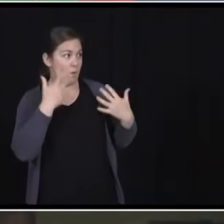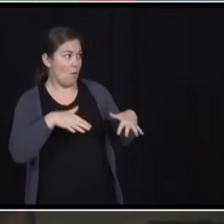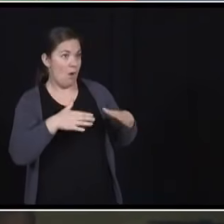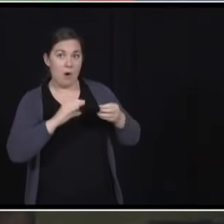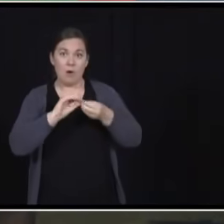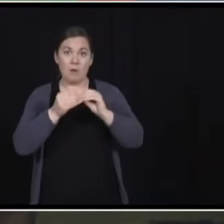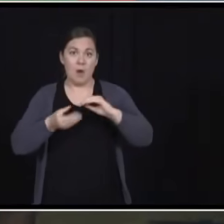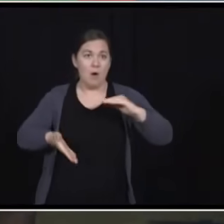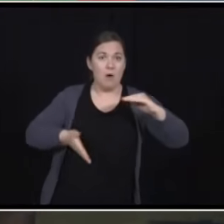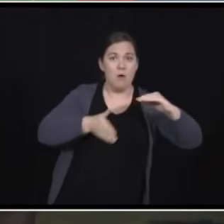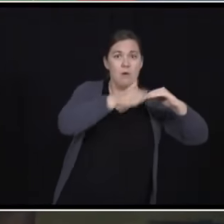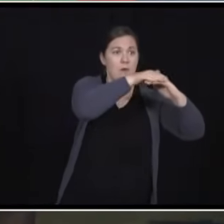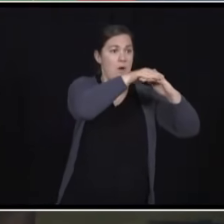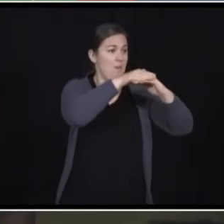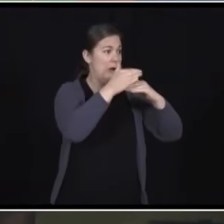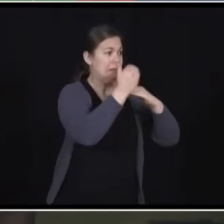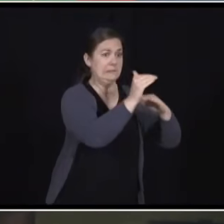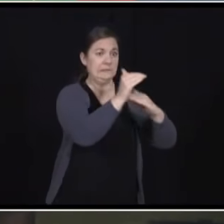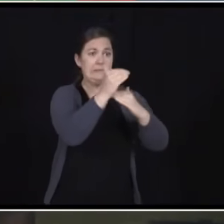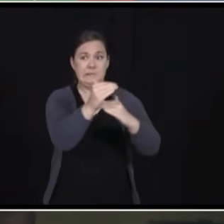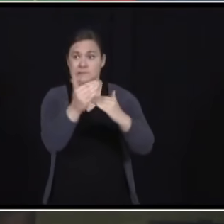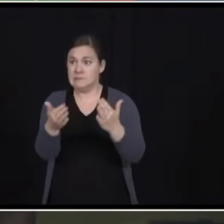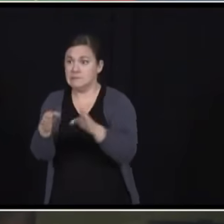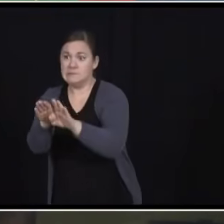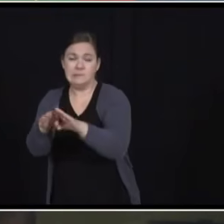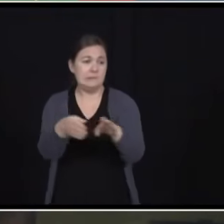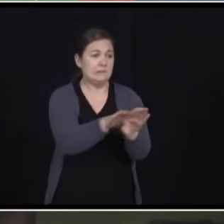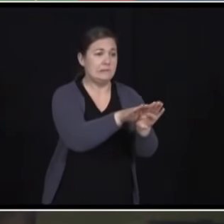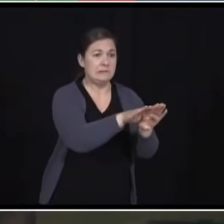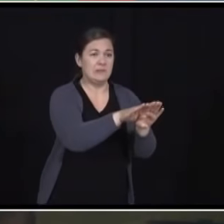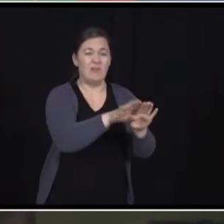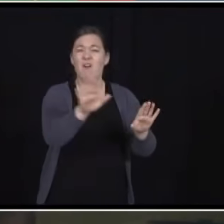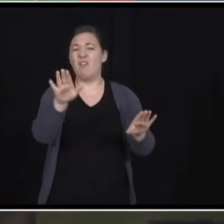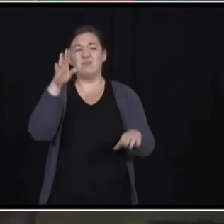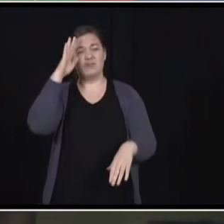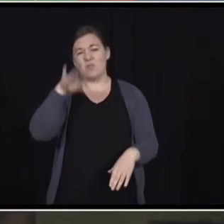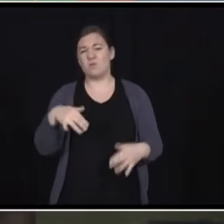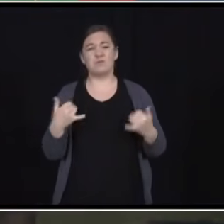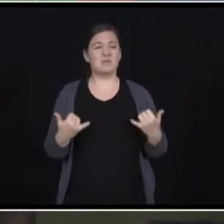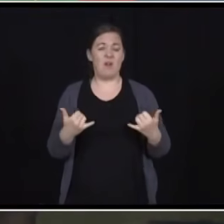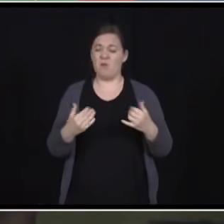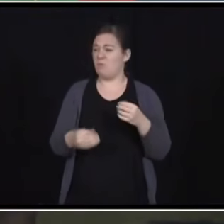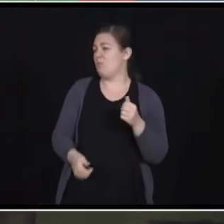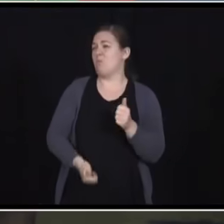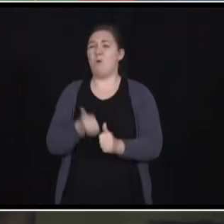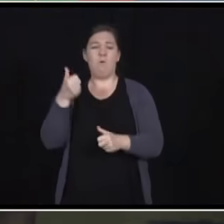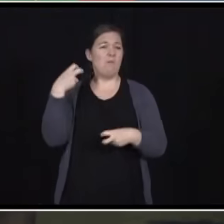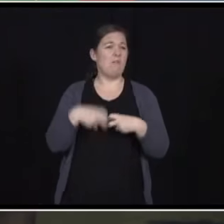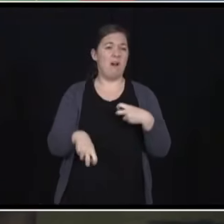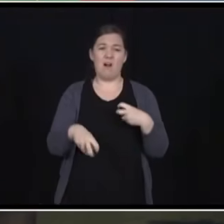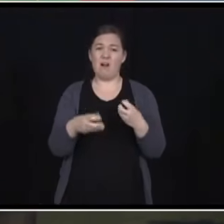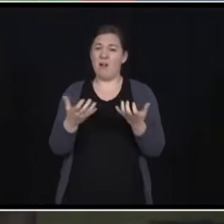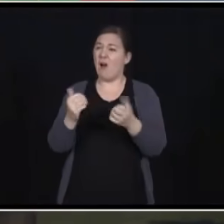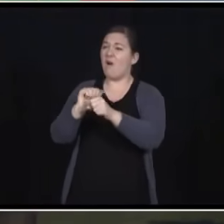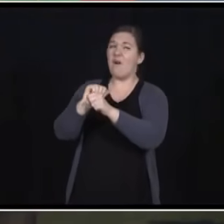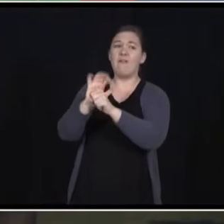all of us. And I know in these toughest days, with the numbers on the rise, but the hospitals filling